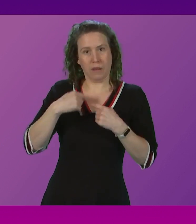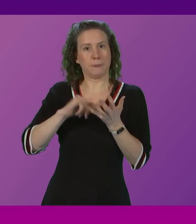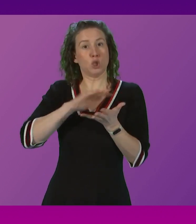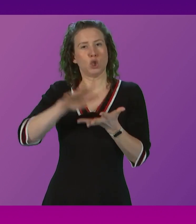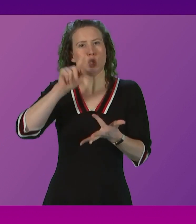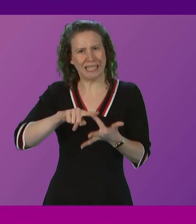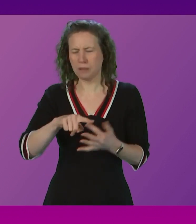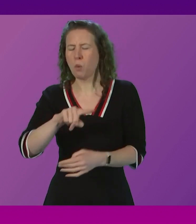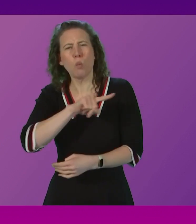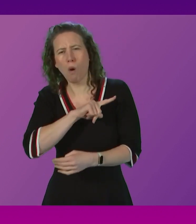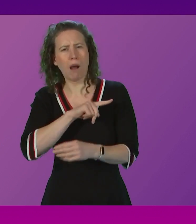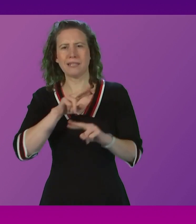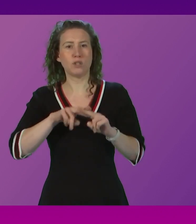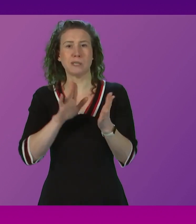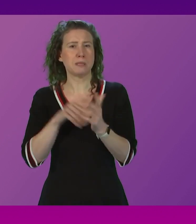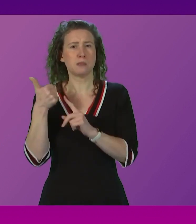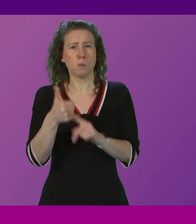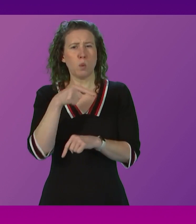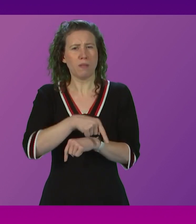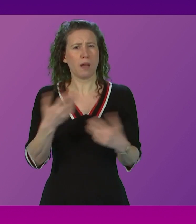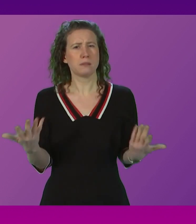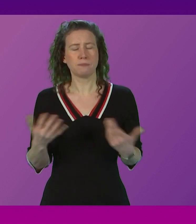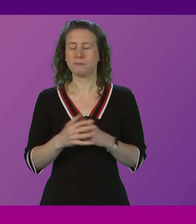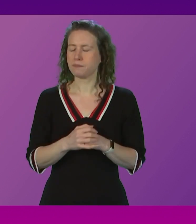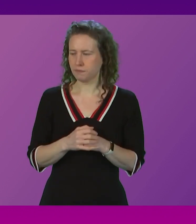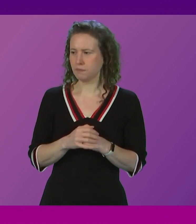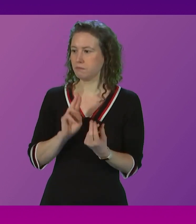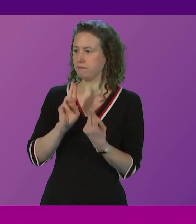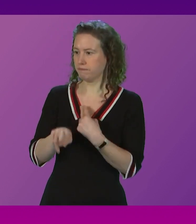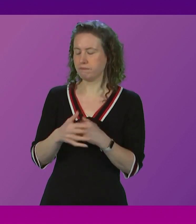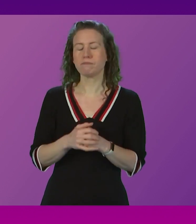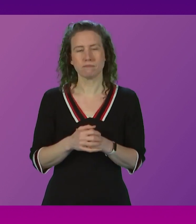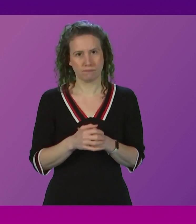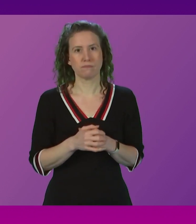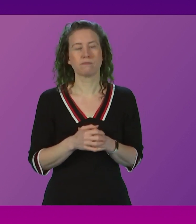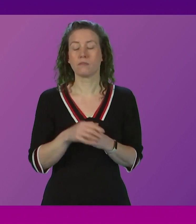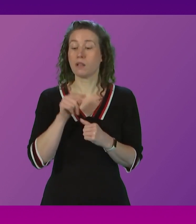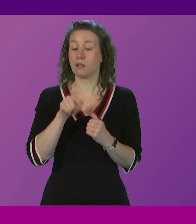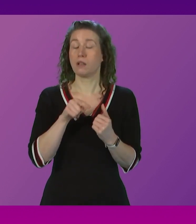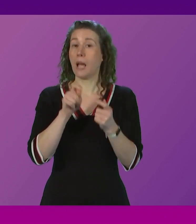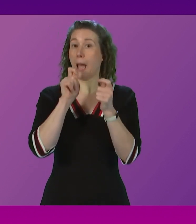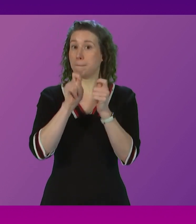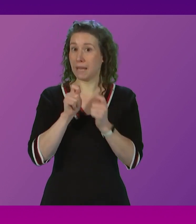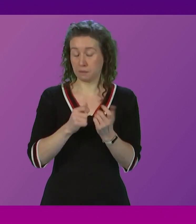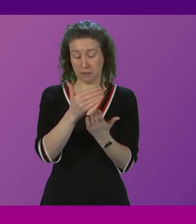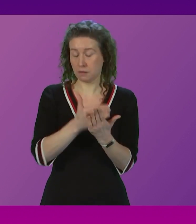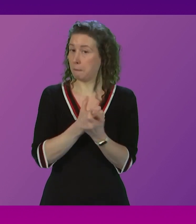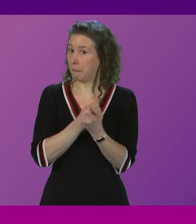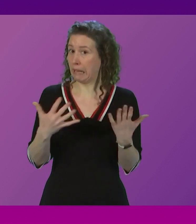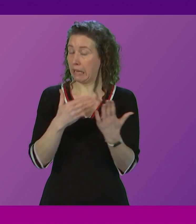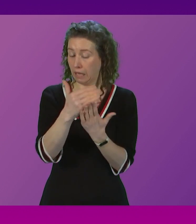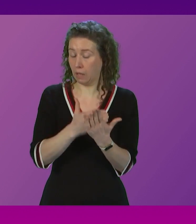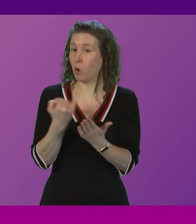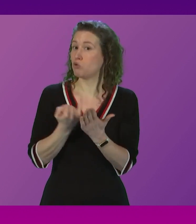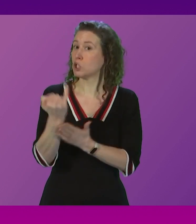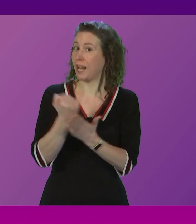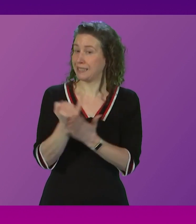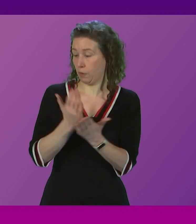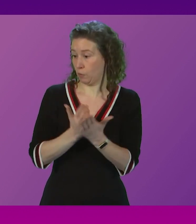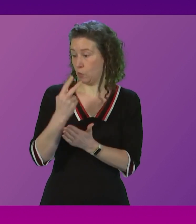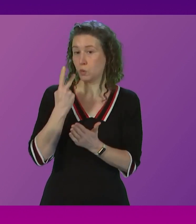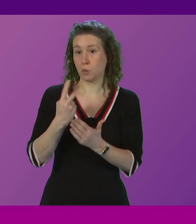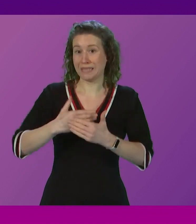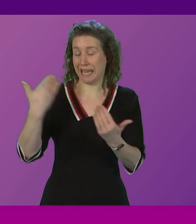When amendments have been rejected over the course of the past two days, it has been because